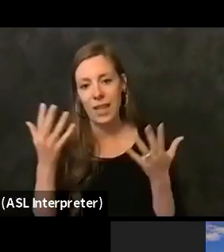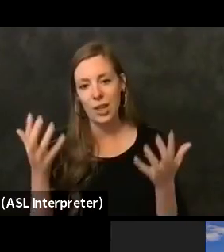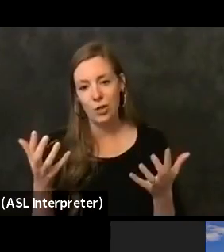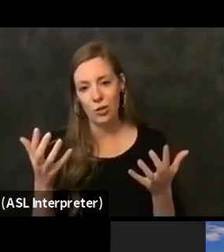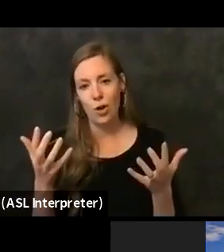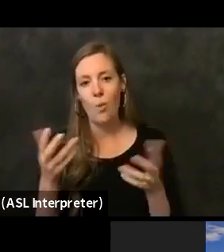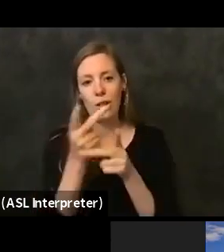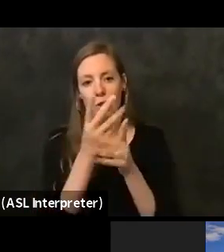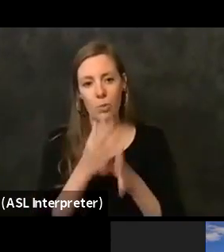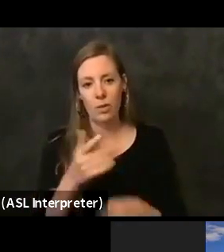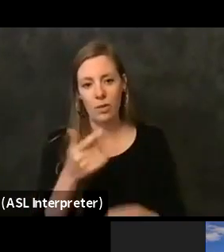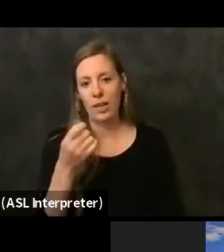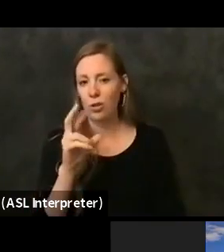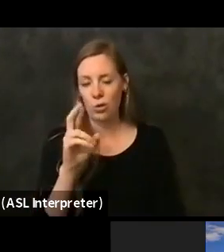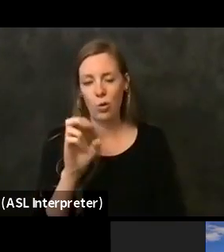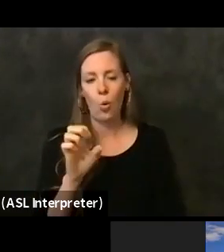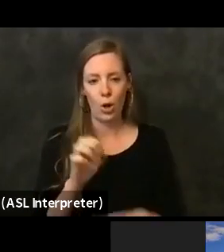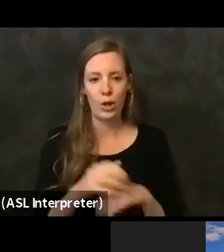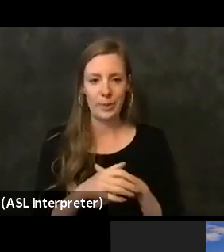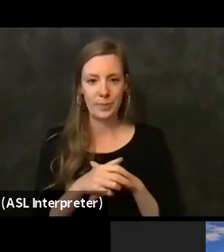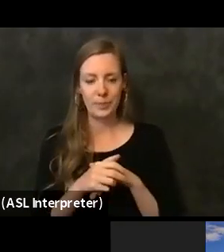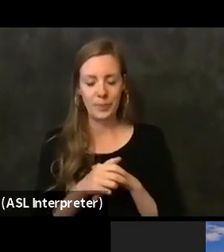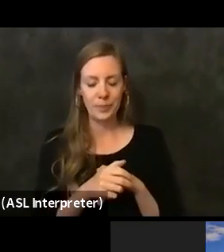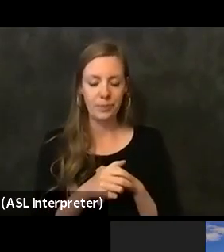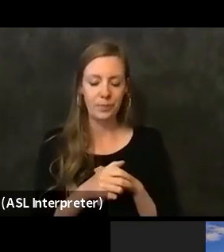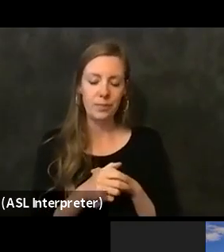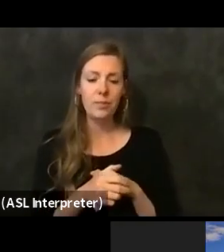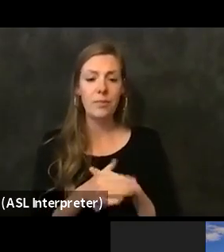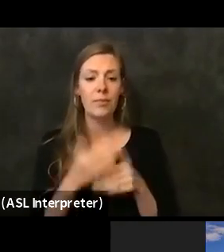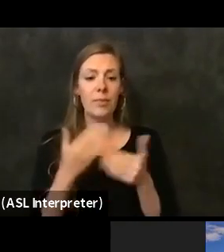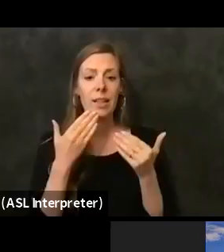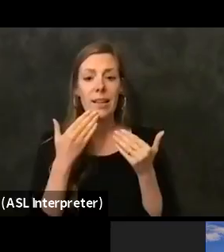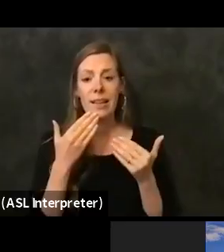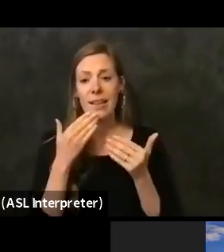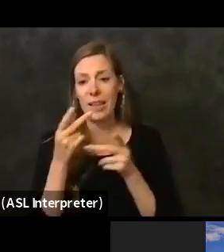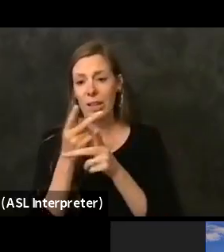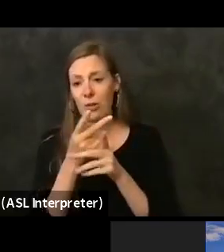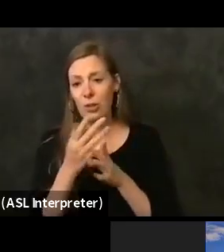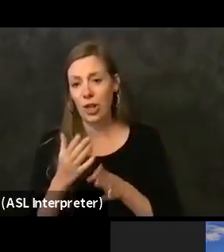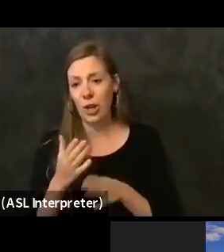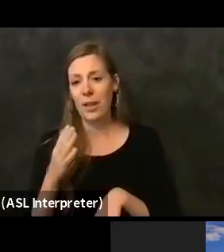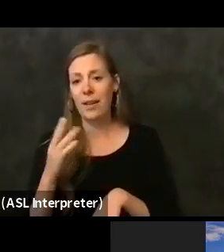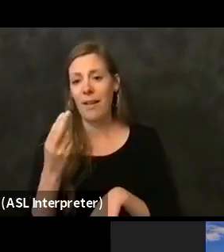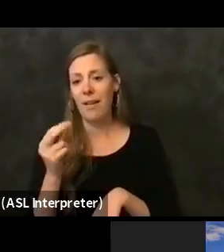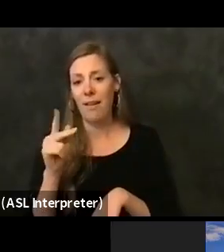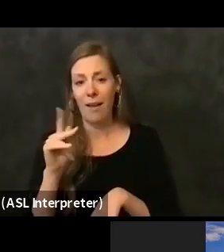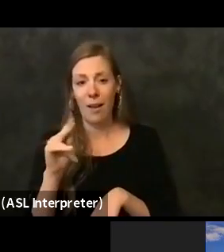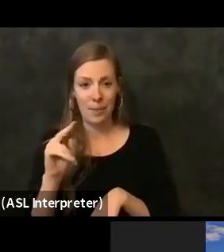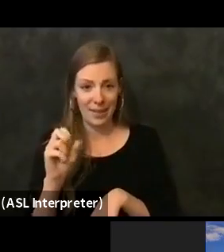That was an excellent update and thank you, Chairwoman Hopkins and everybody else who is now participating.